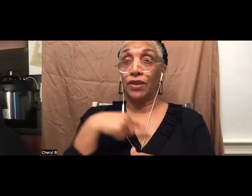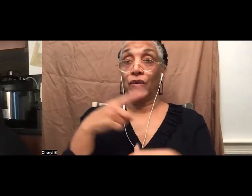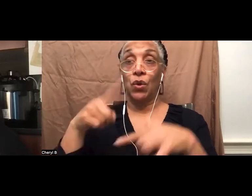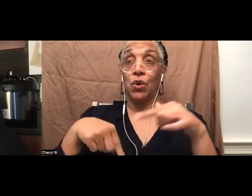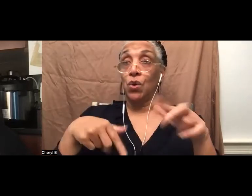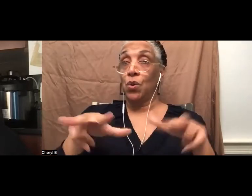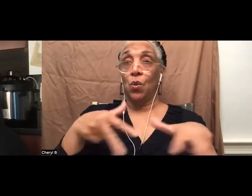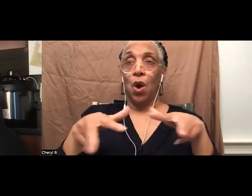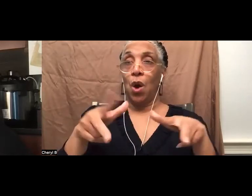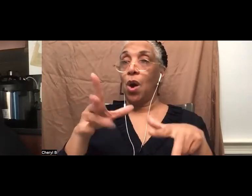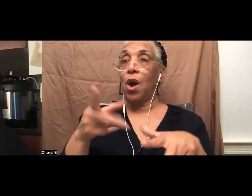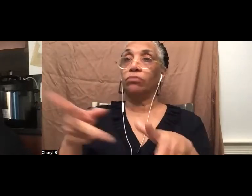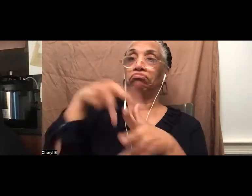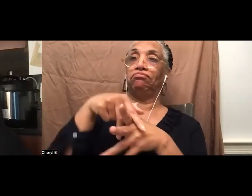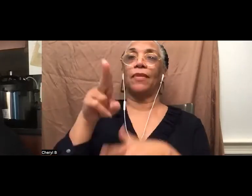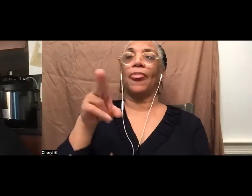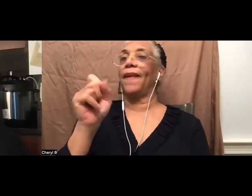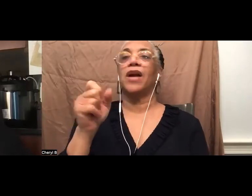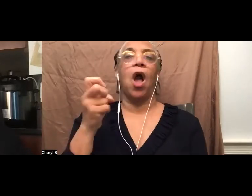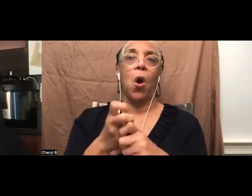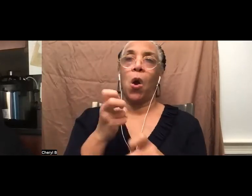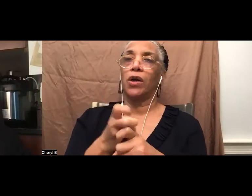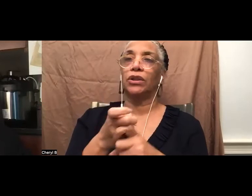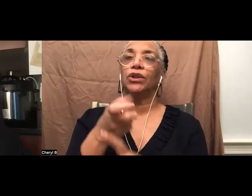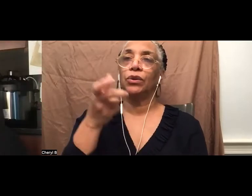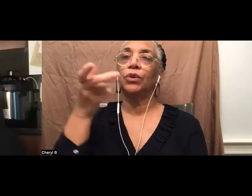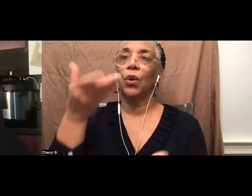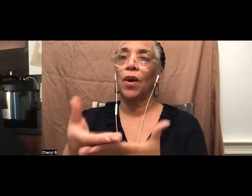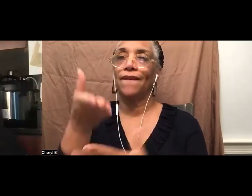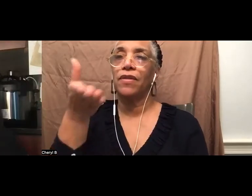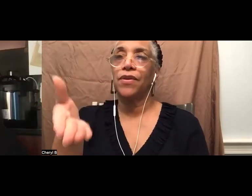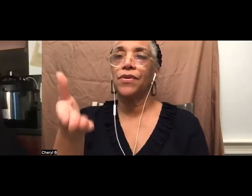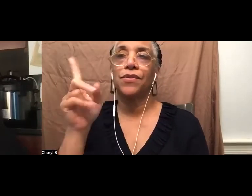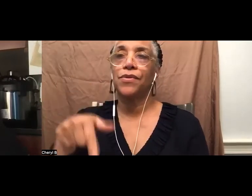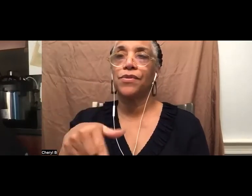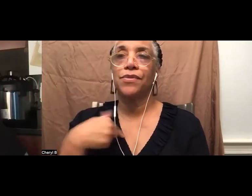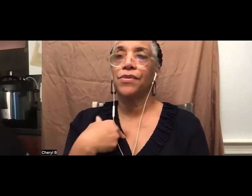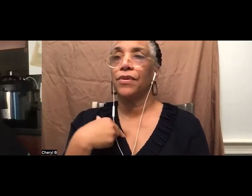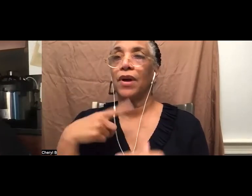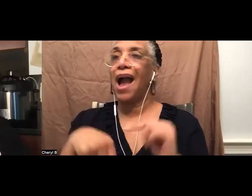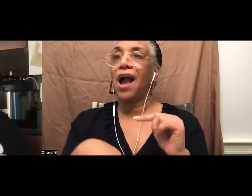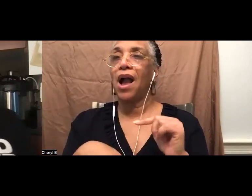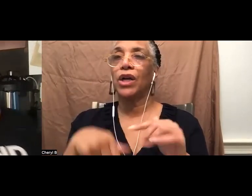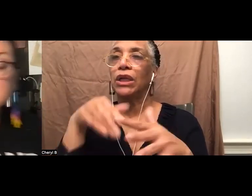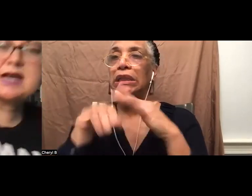was difficult to get to COP. I could not get in because I